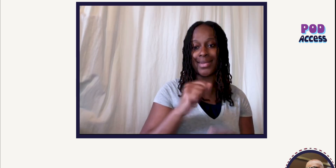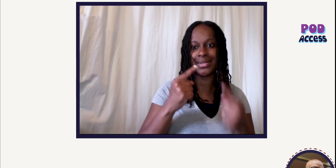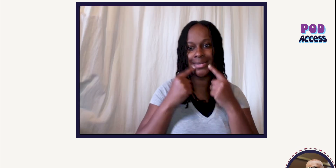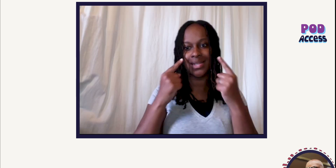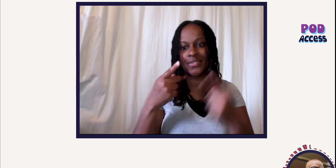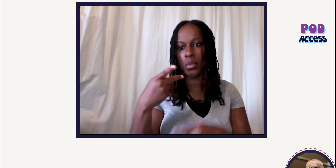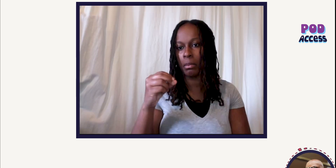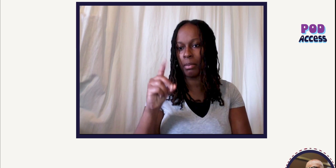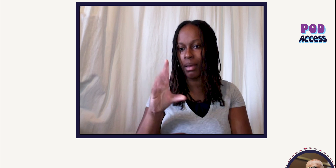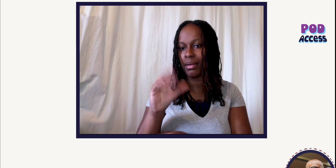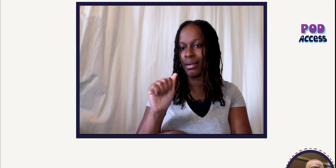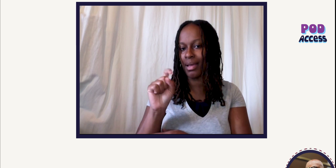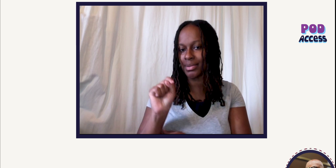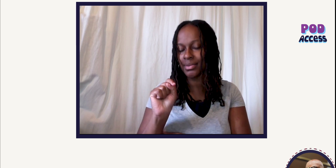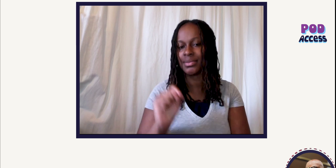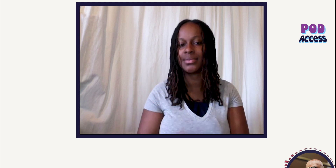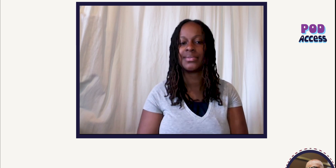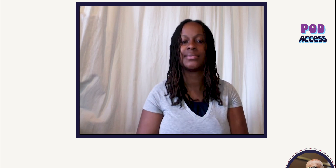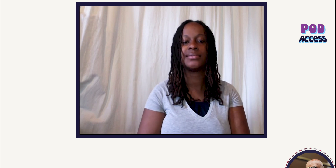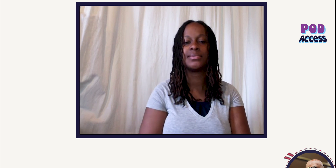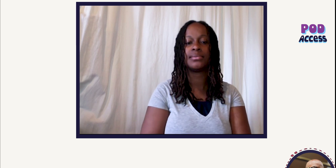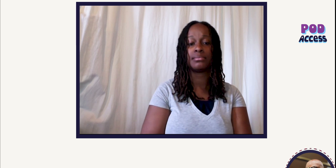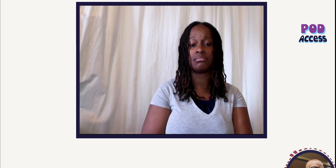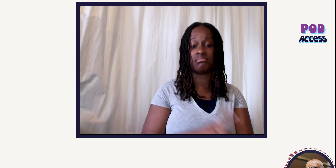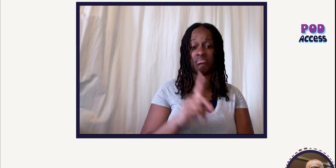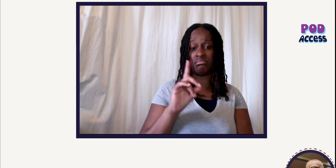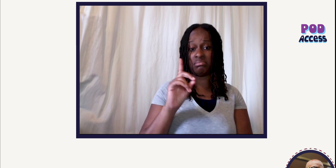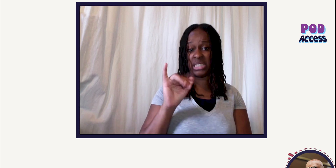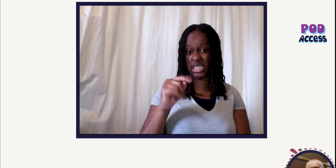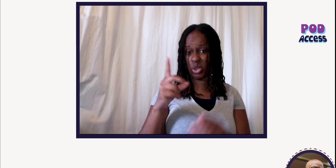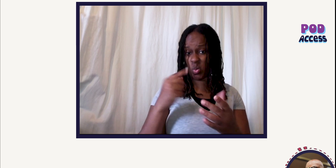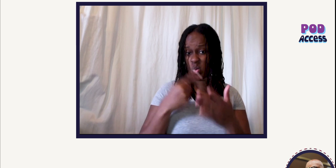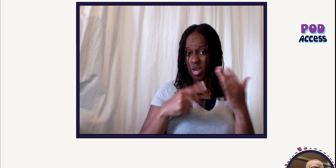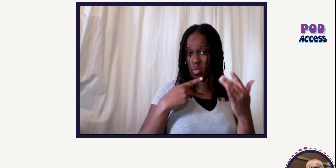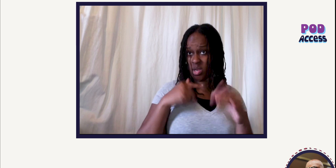A successful podcast. Did it do what we’ve set out for it to do?